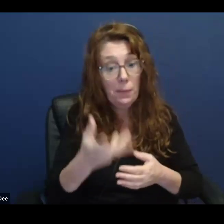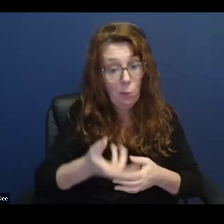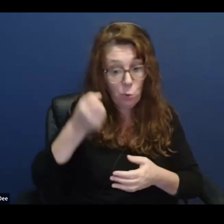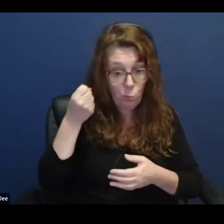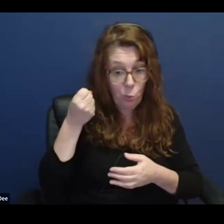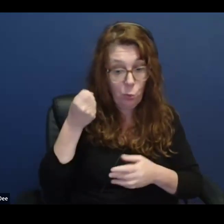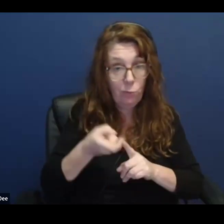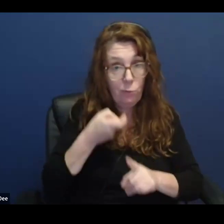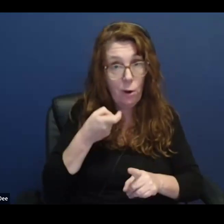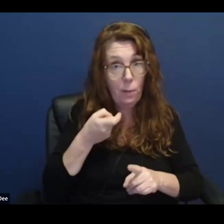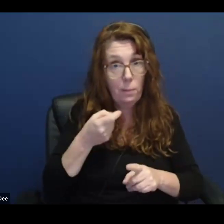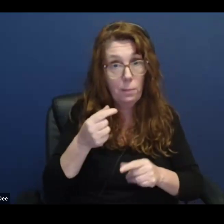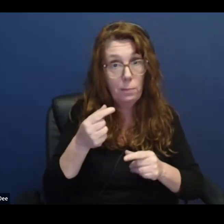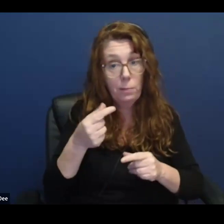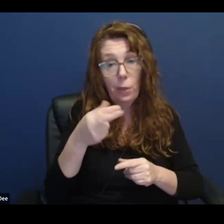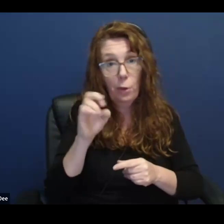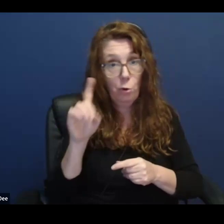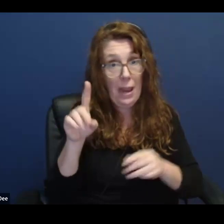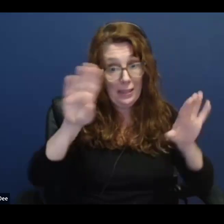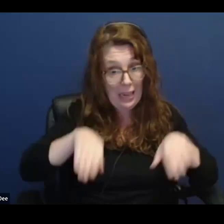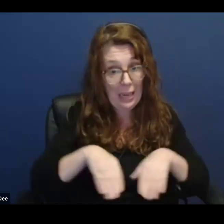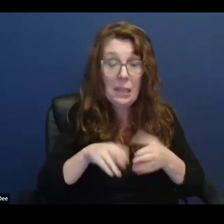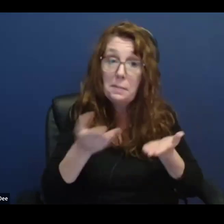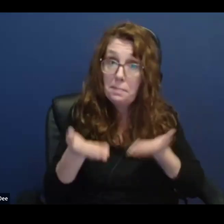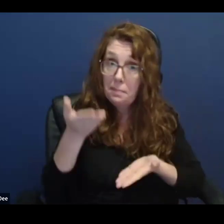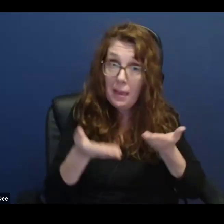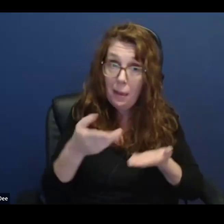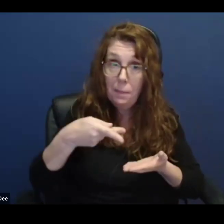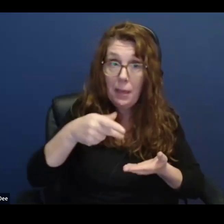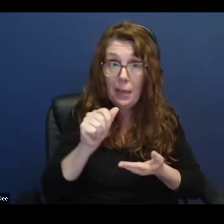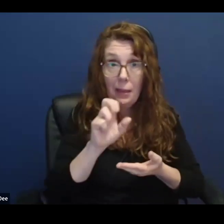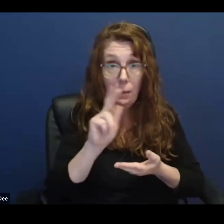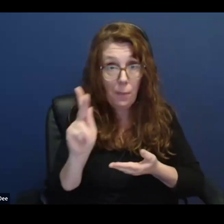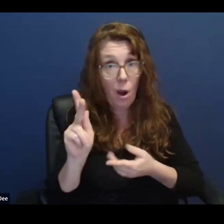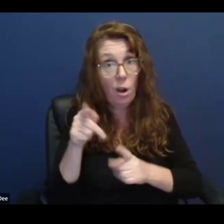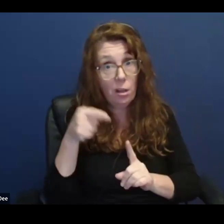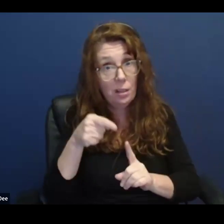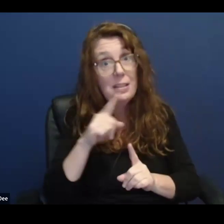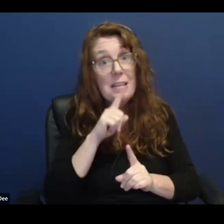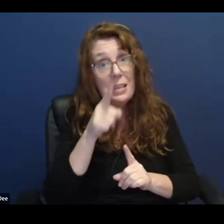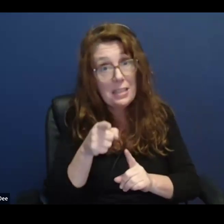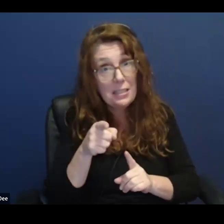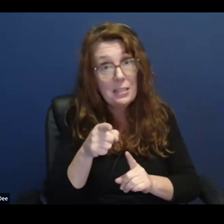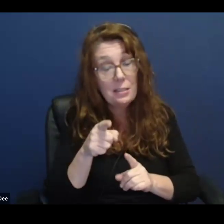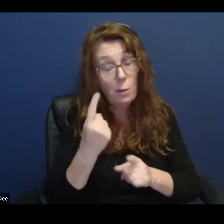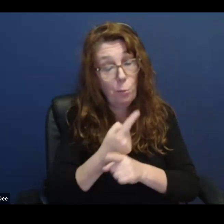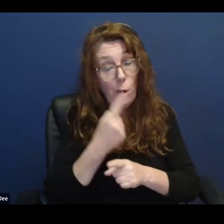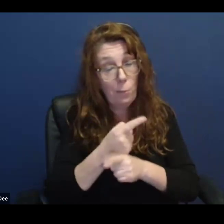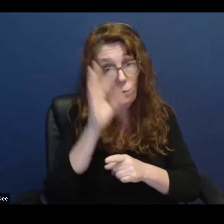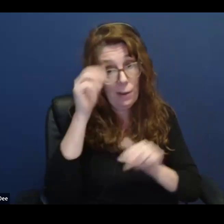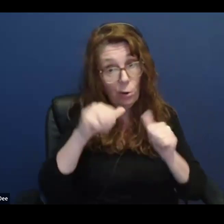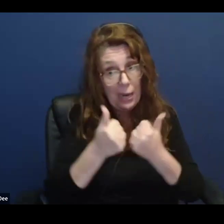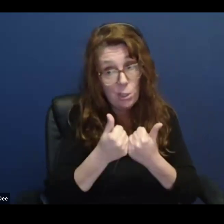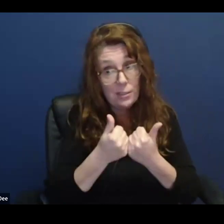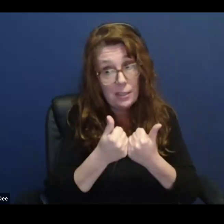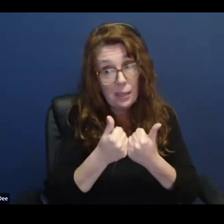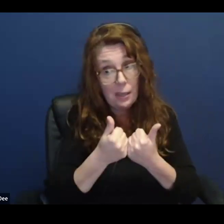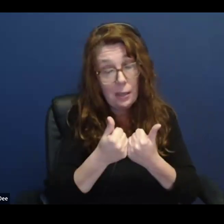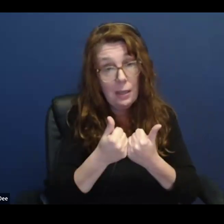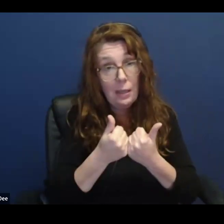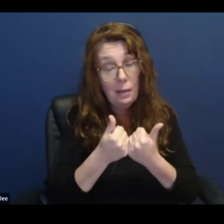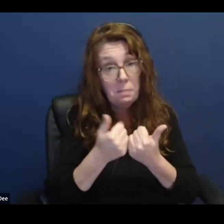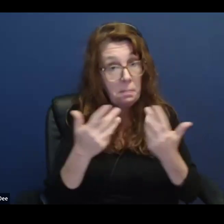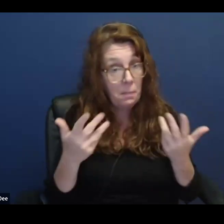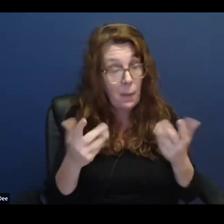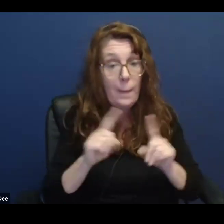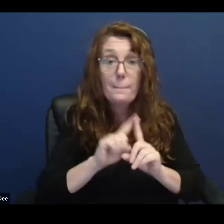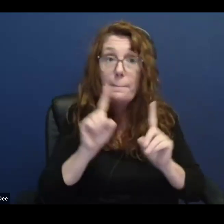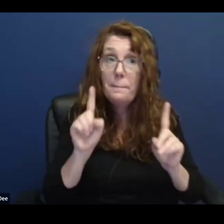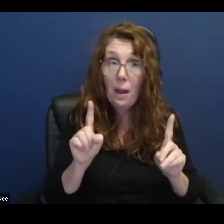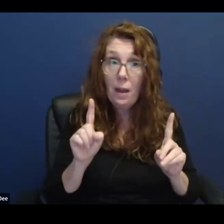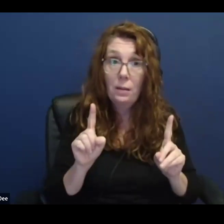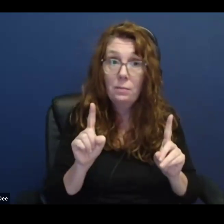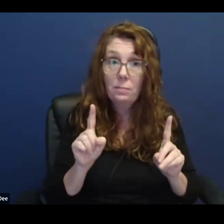Canyon, it may be that the park is the proper federal agency to refer this to. Well in the